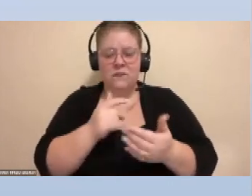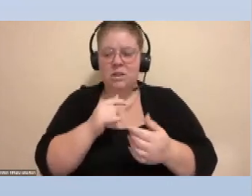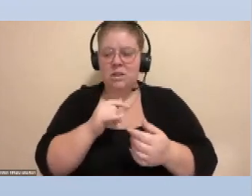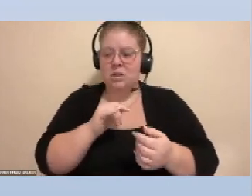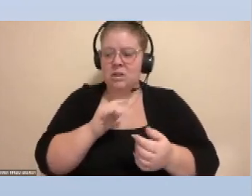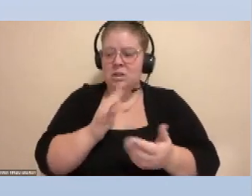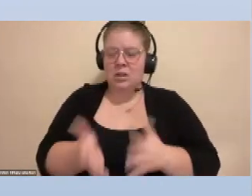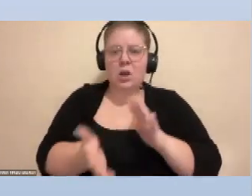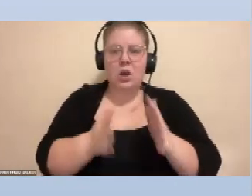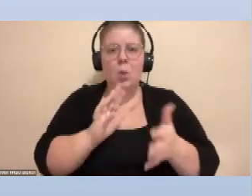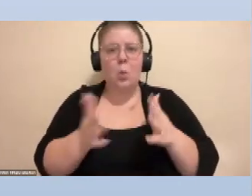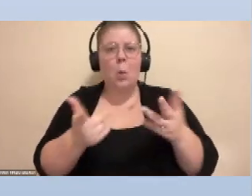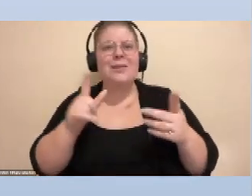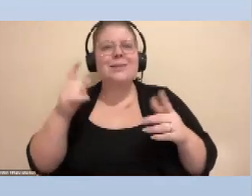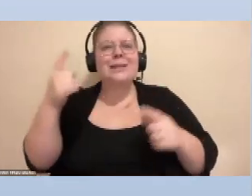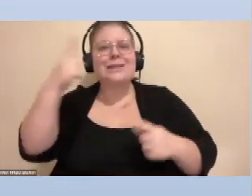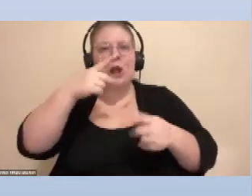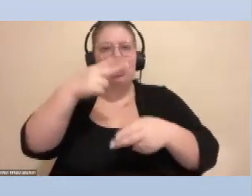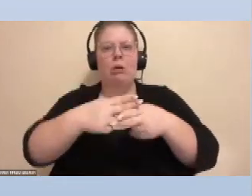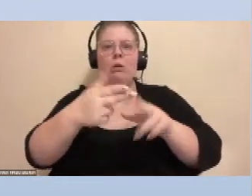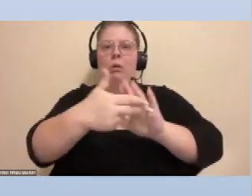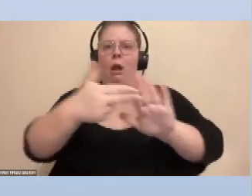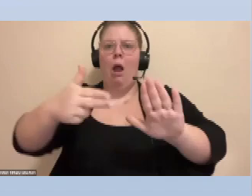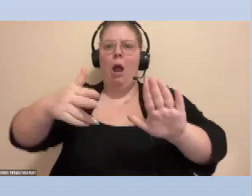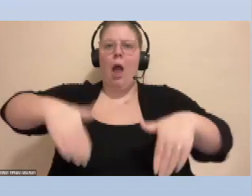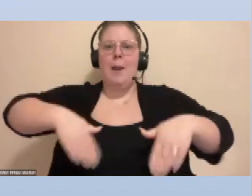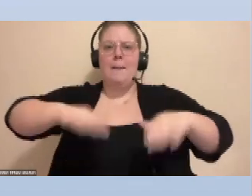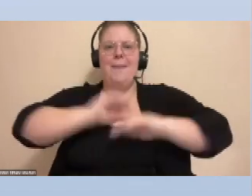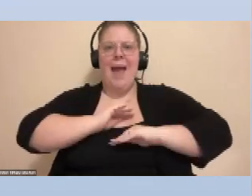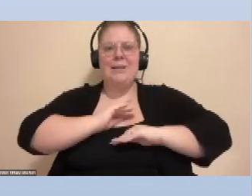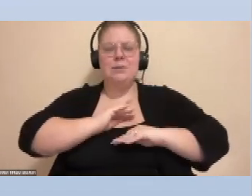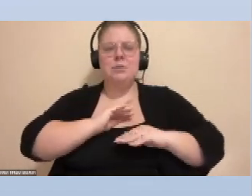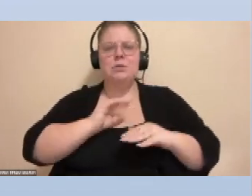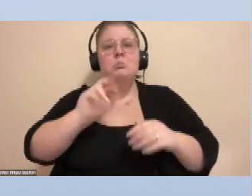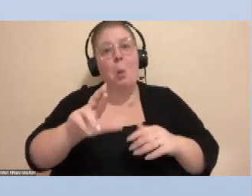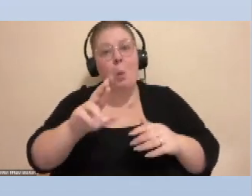until a service provider is available and willing?